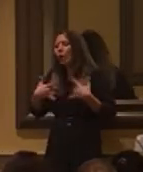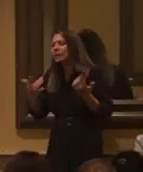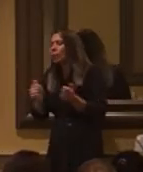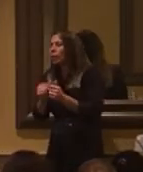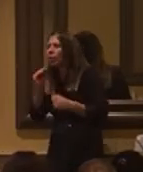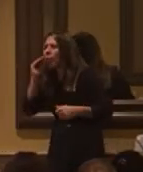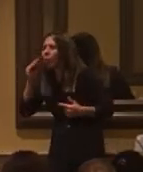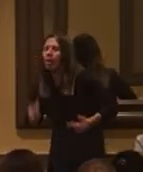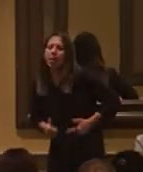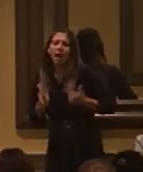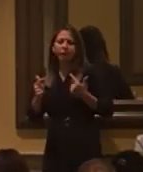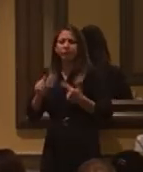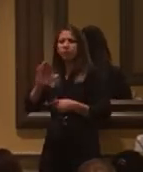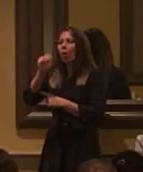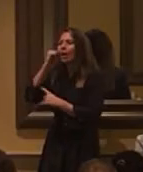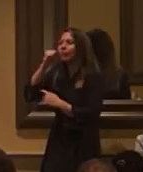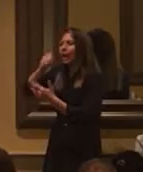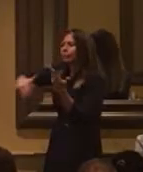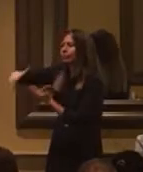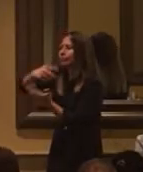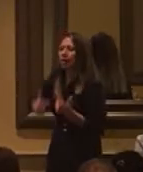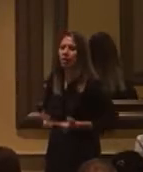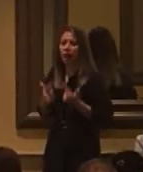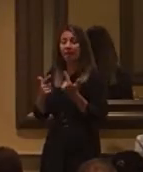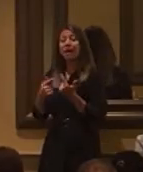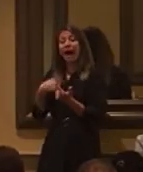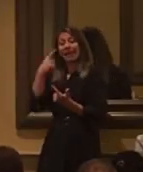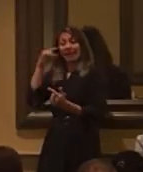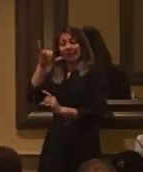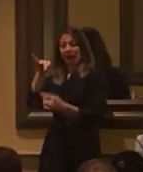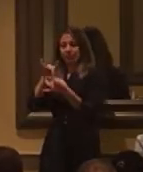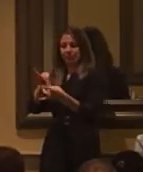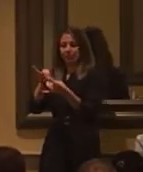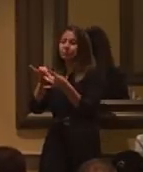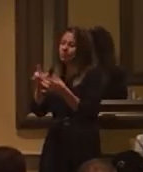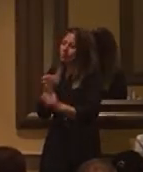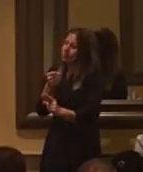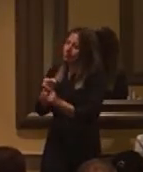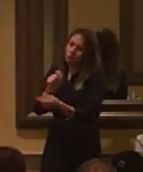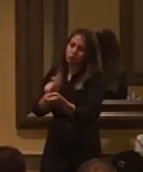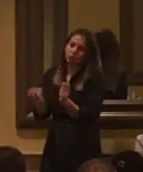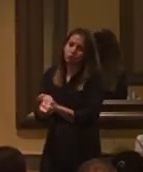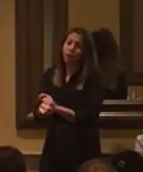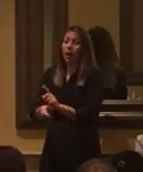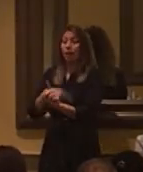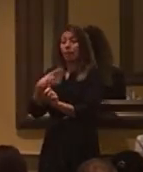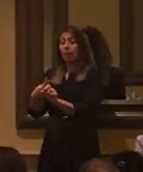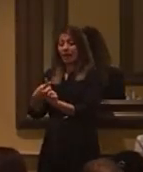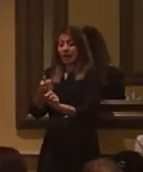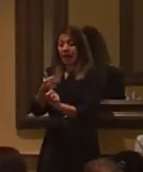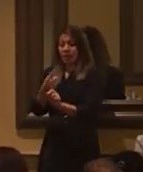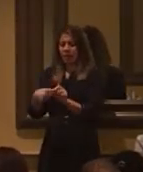And I think that's the big difference that I made. Also connecting them to themselves and their own identity,